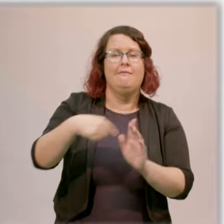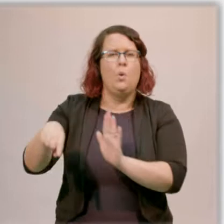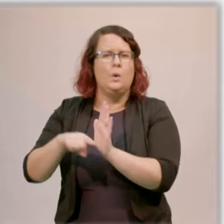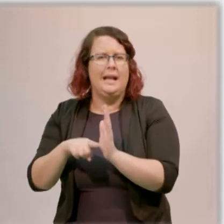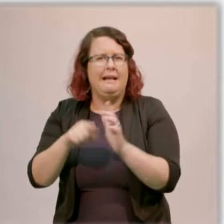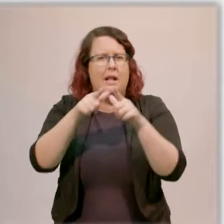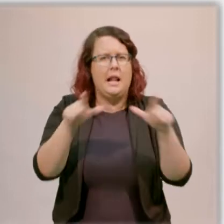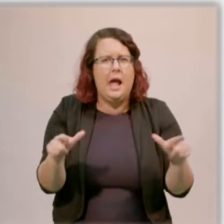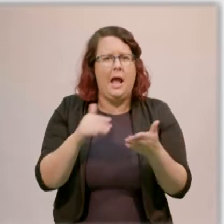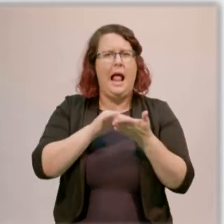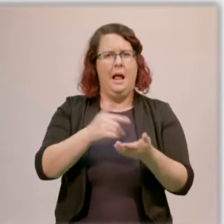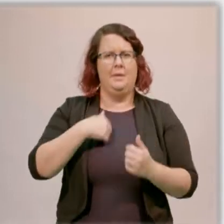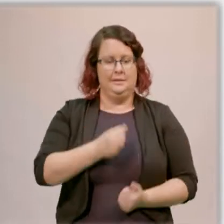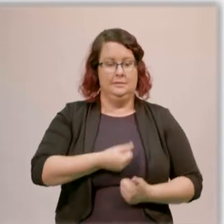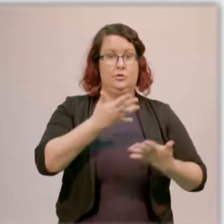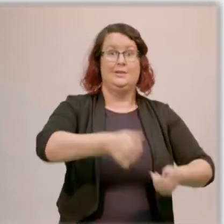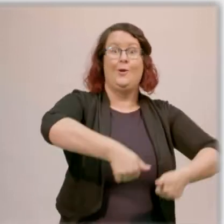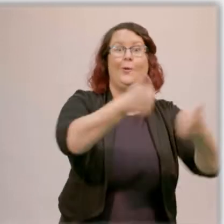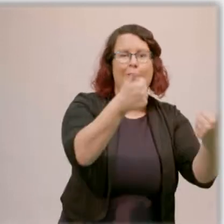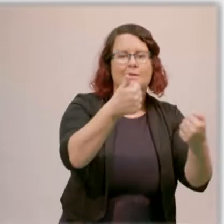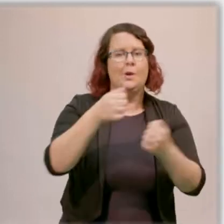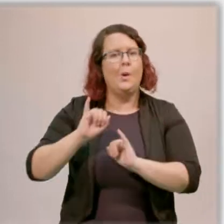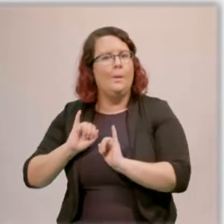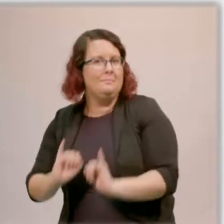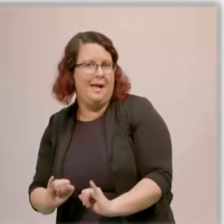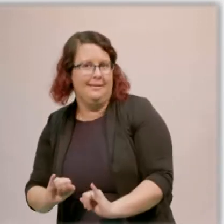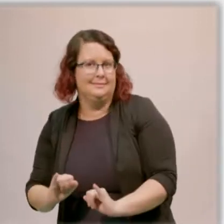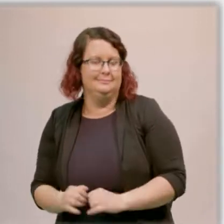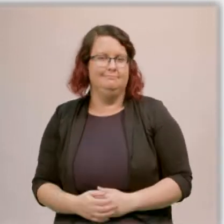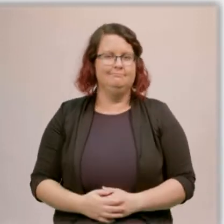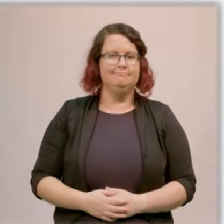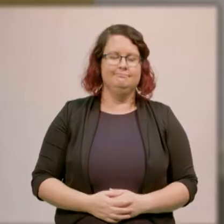that can be used to help us express how good or bad we think something is.